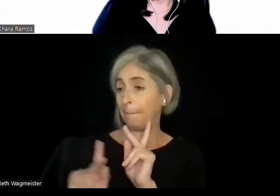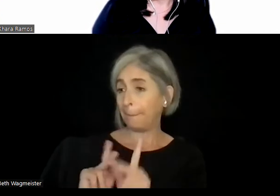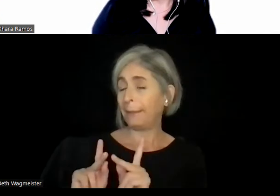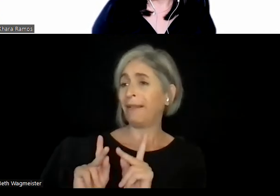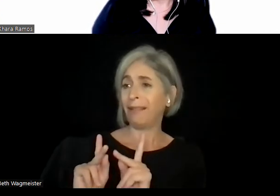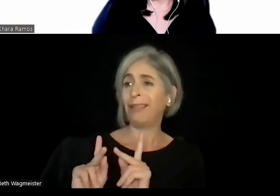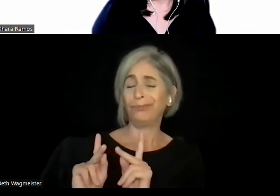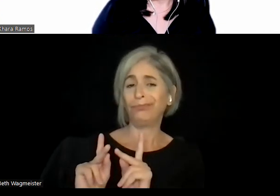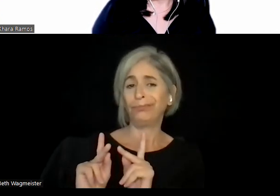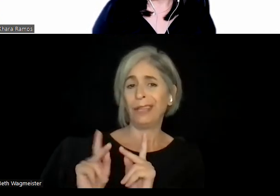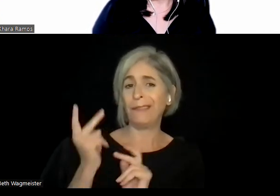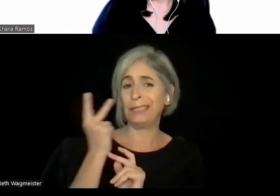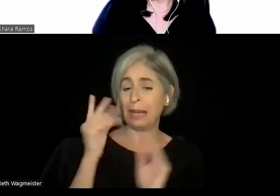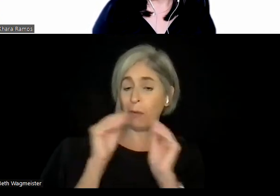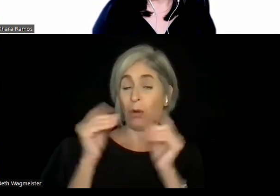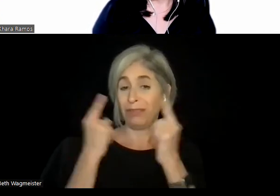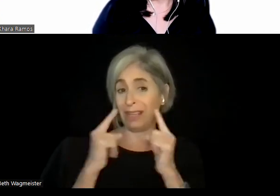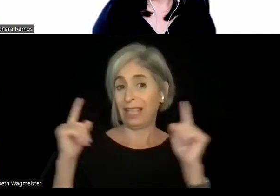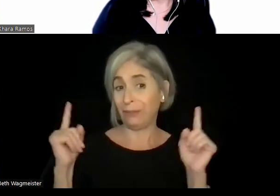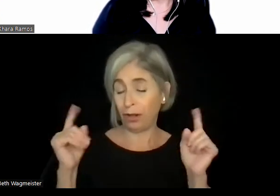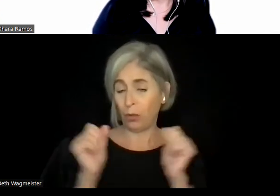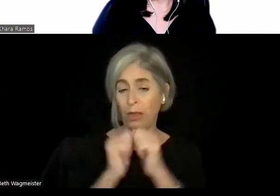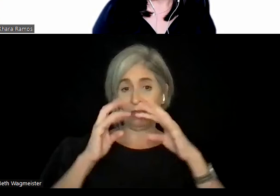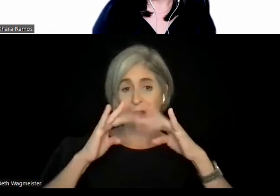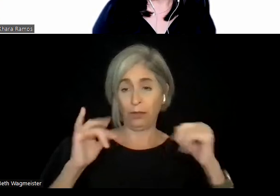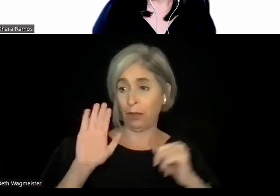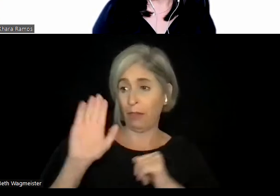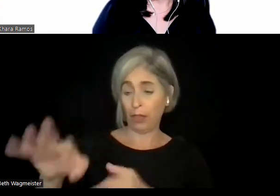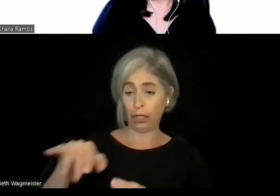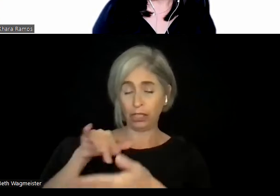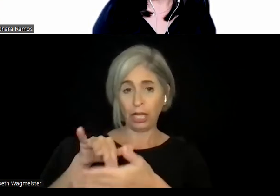sample. People use this excuse a lot